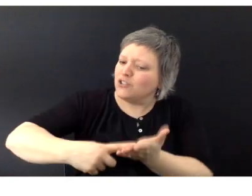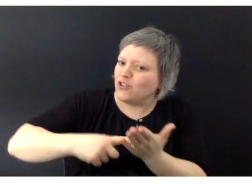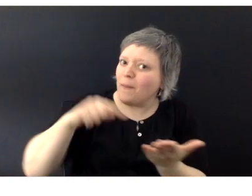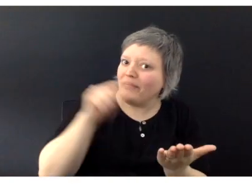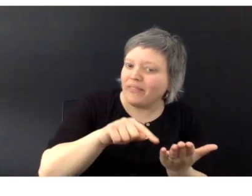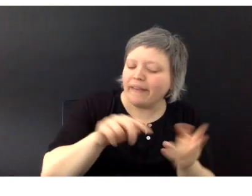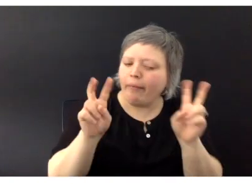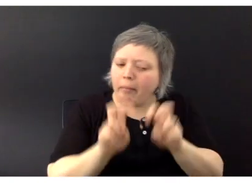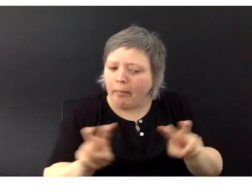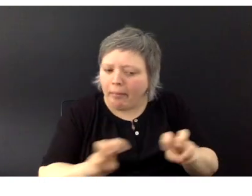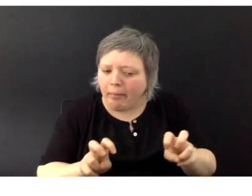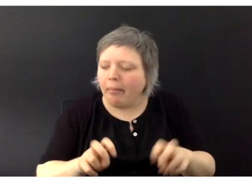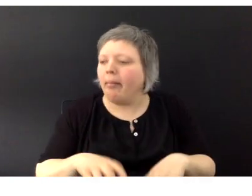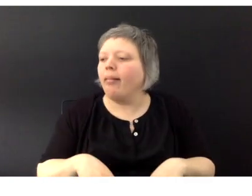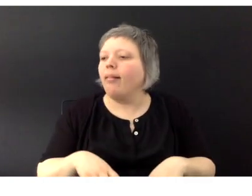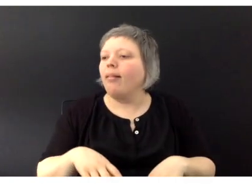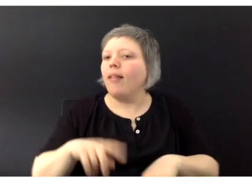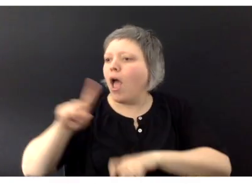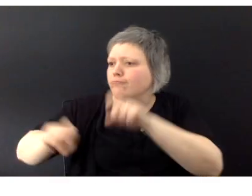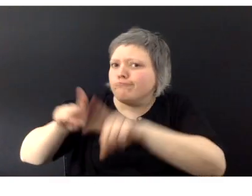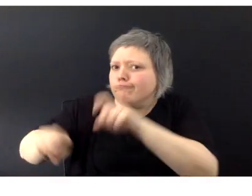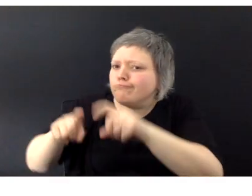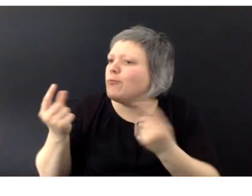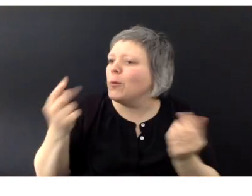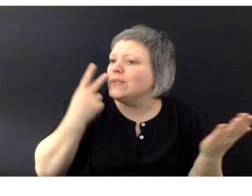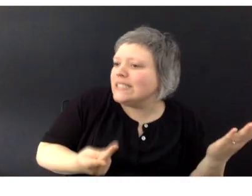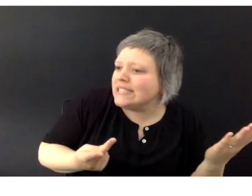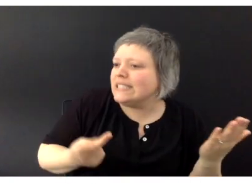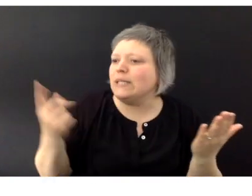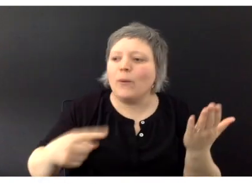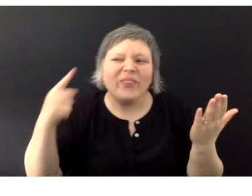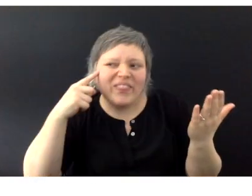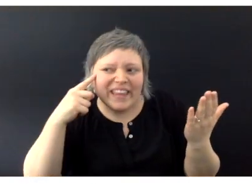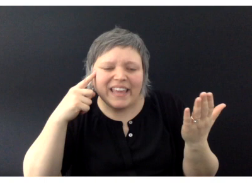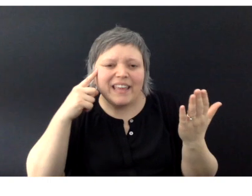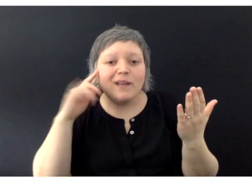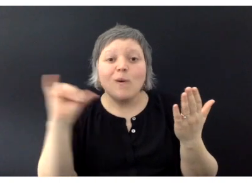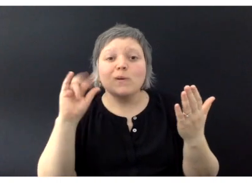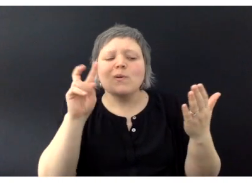your child questions. Have them make predictions about what's going to happen next in the story,